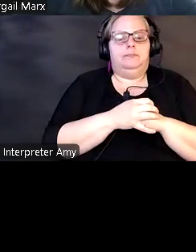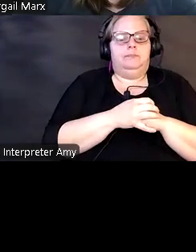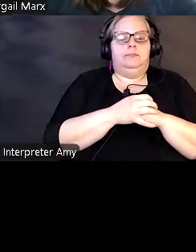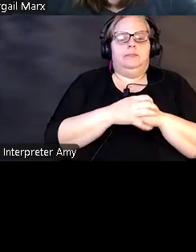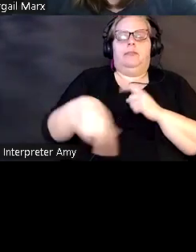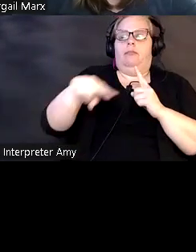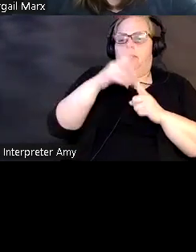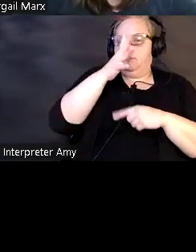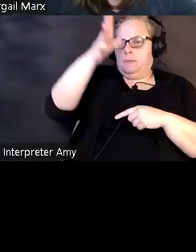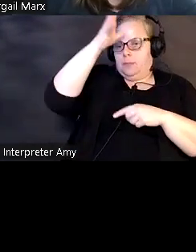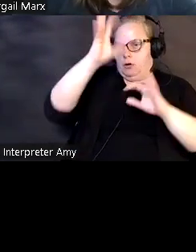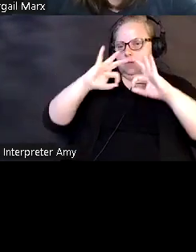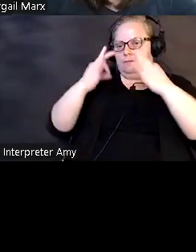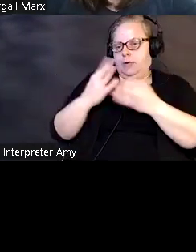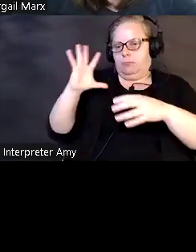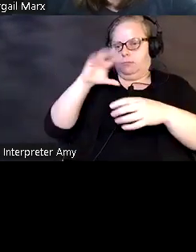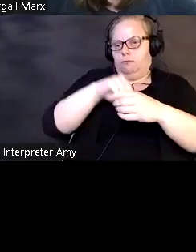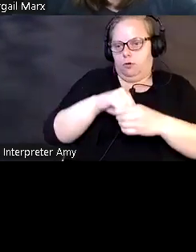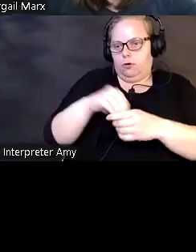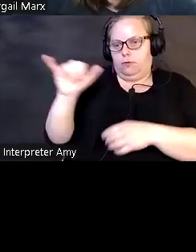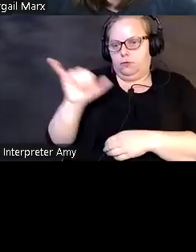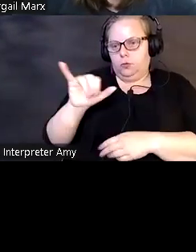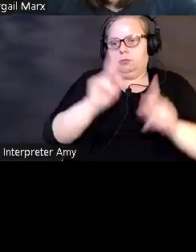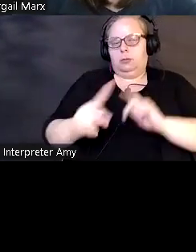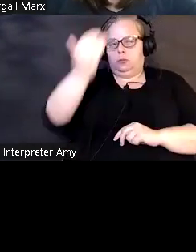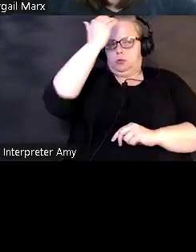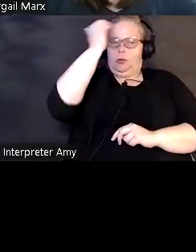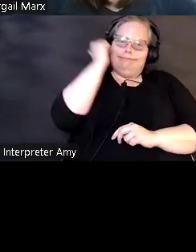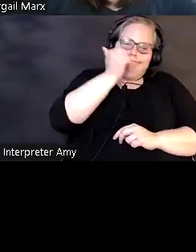their family members are the people that know that person best, so their input is